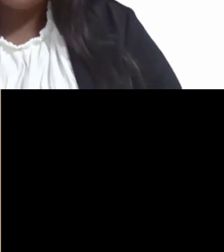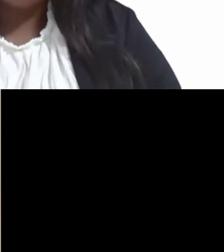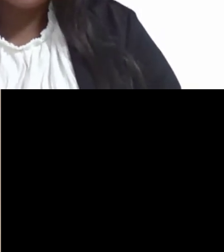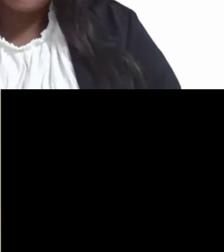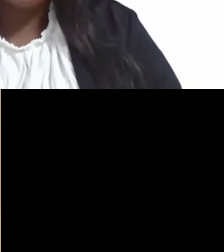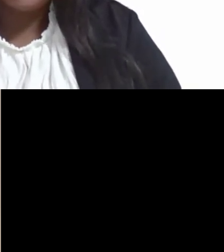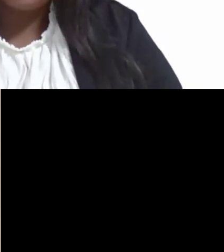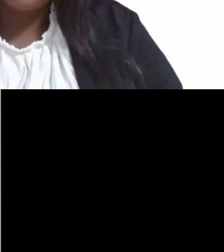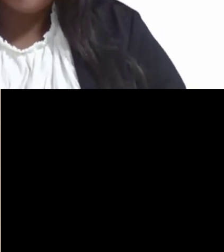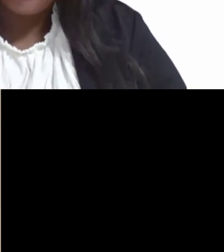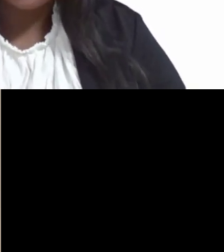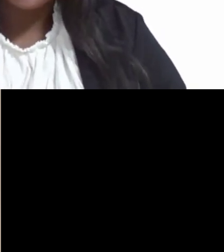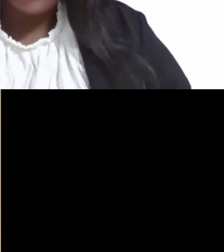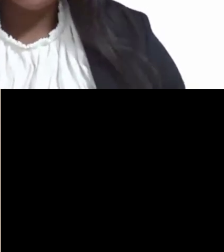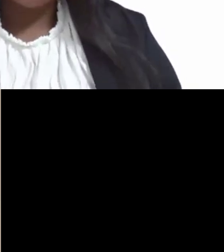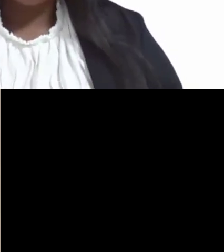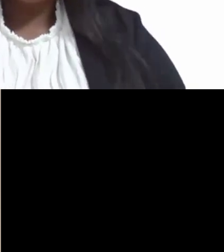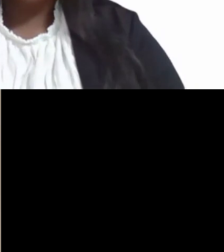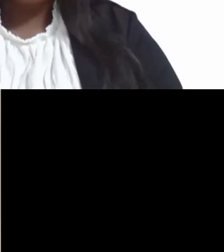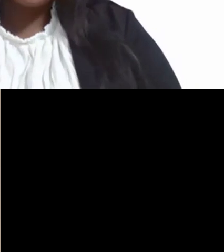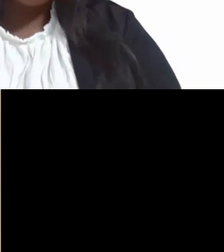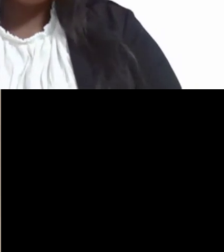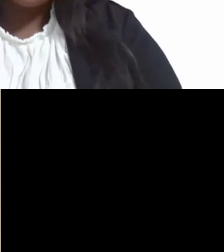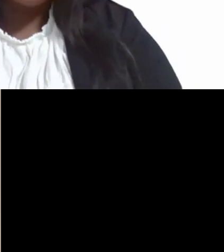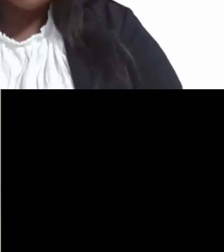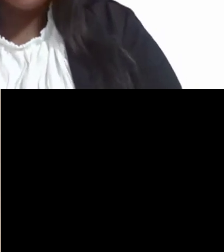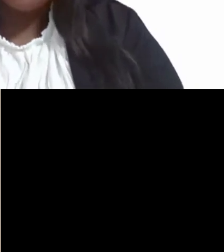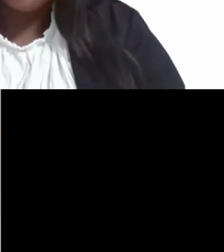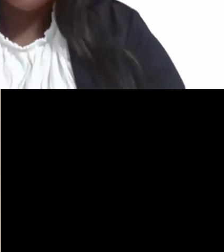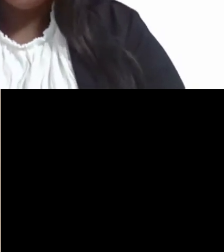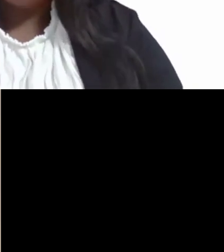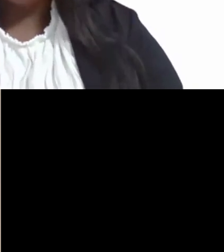would like to invite you to our next forum, which is